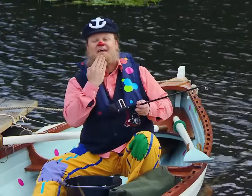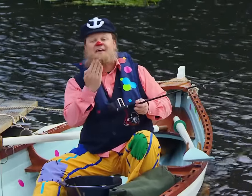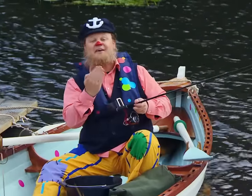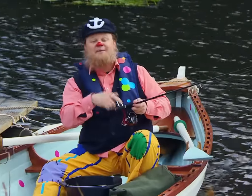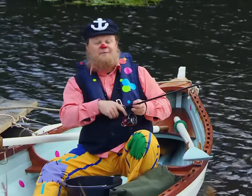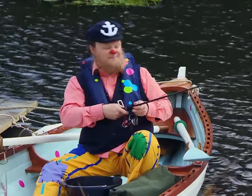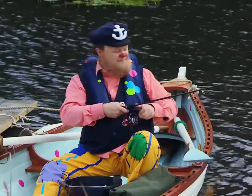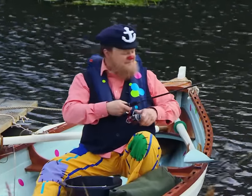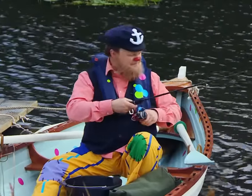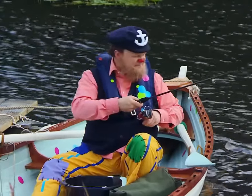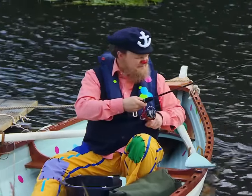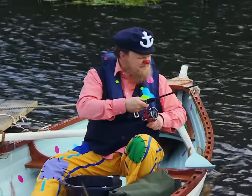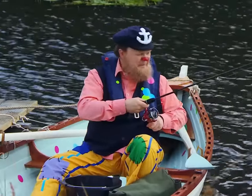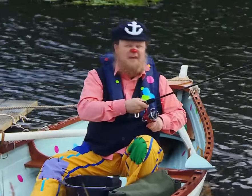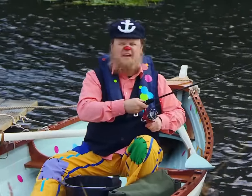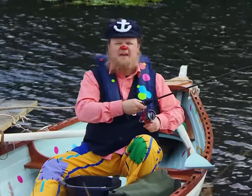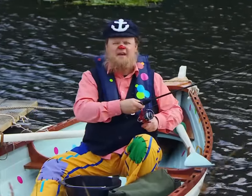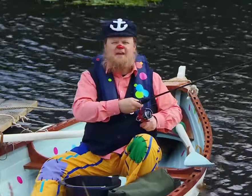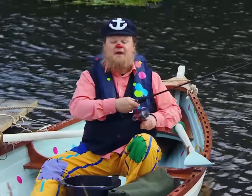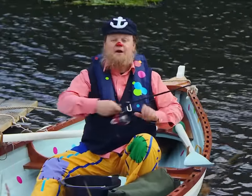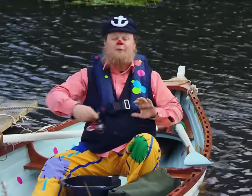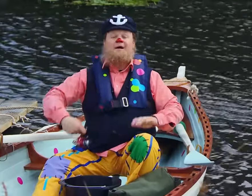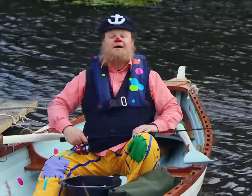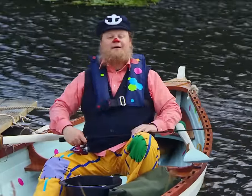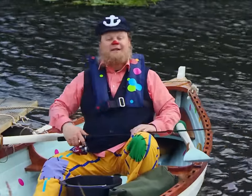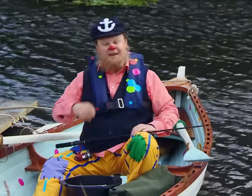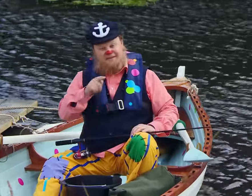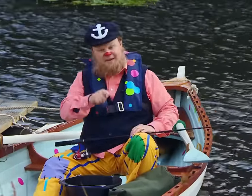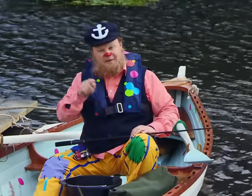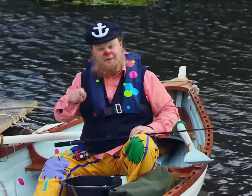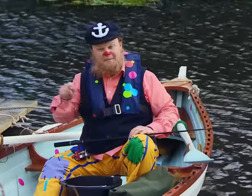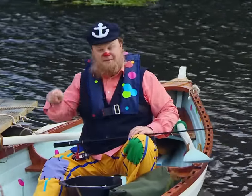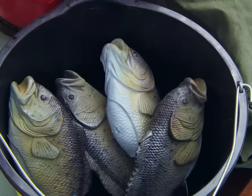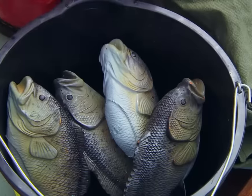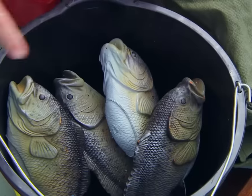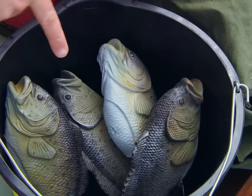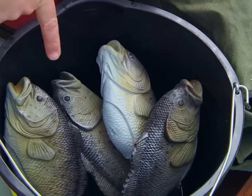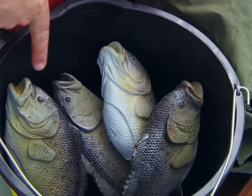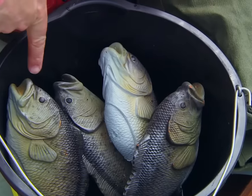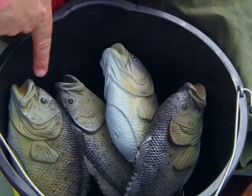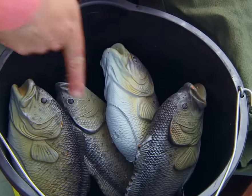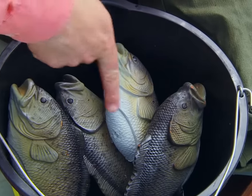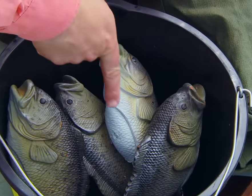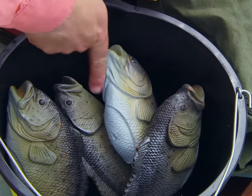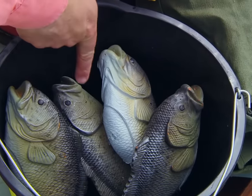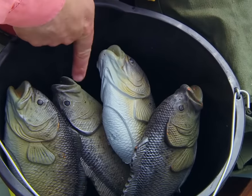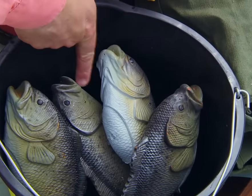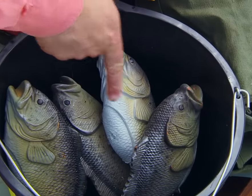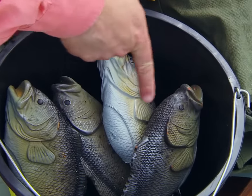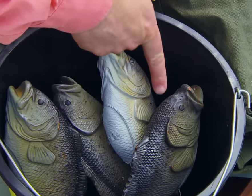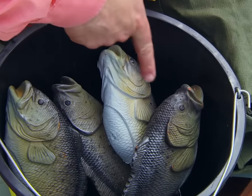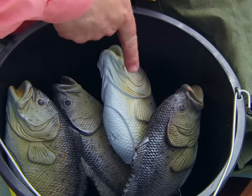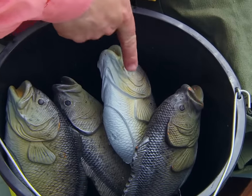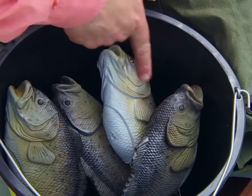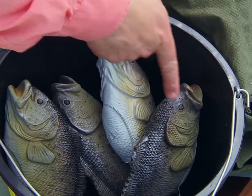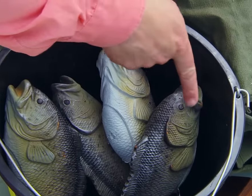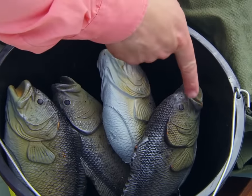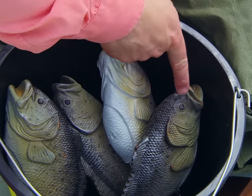thank you how many fish have you caught well let's count them one two three four